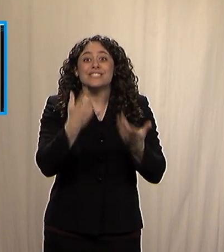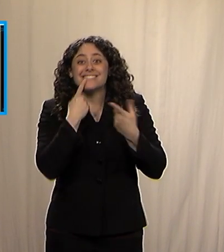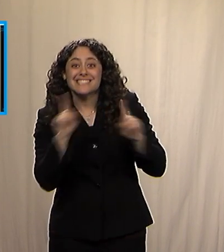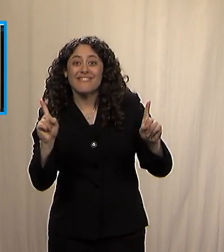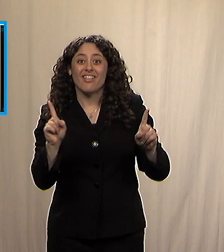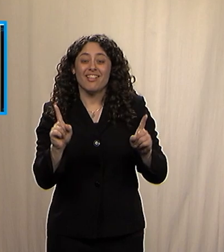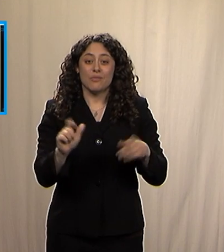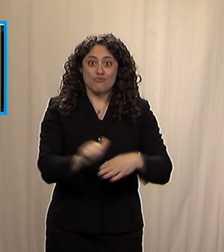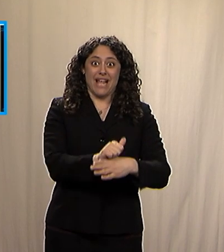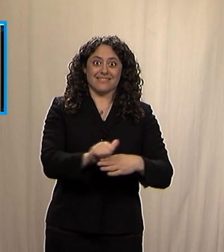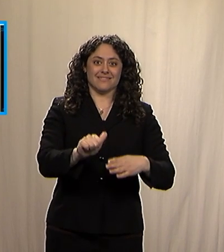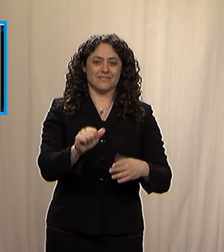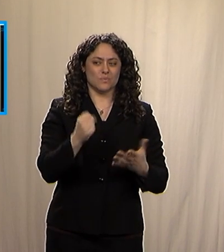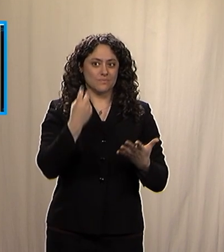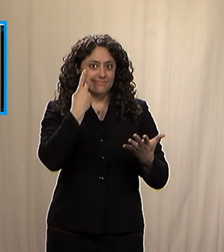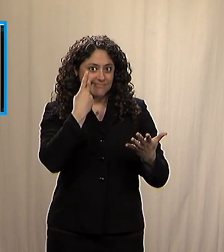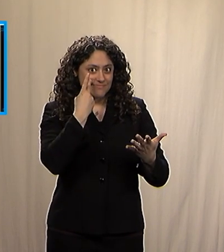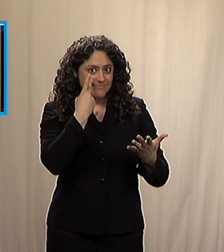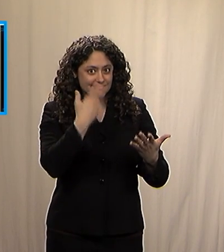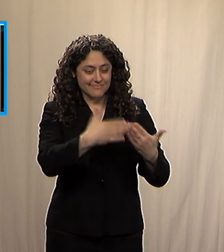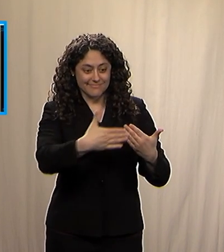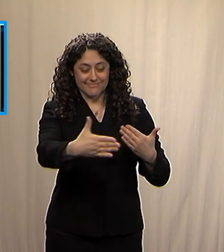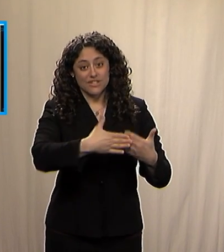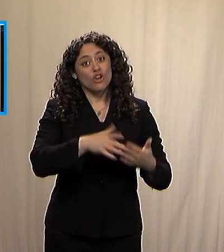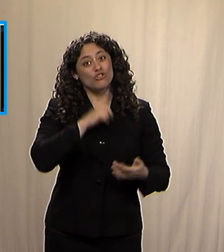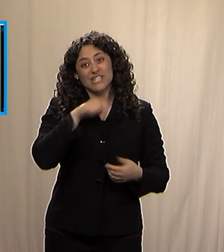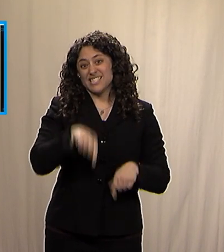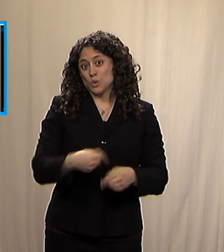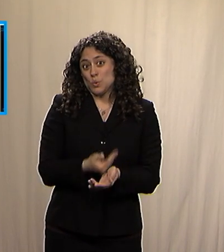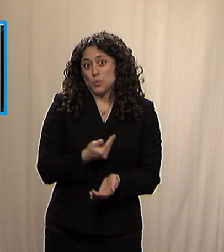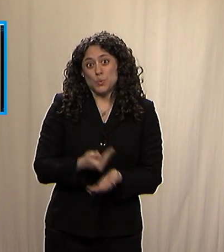This is fairly new work. We've only been doing this about two and a half years now.